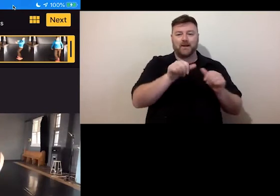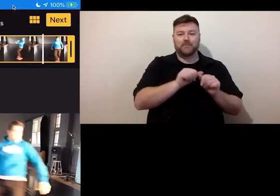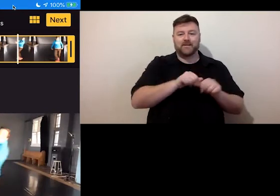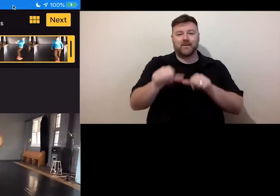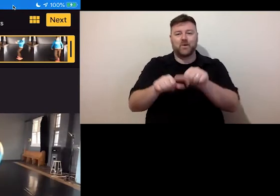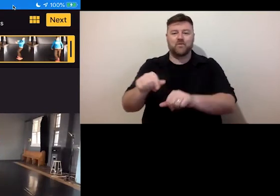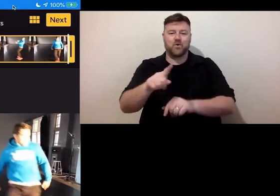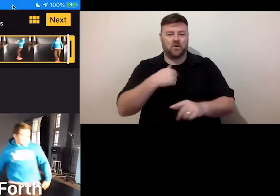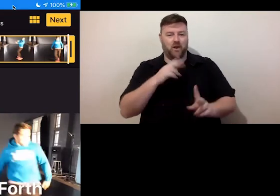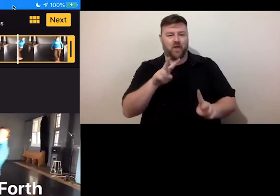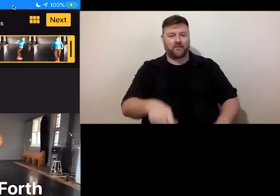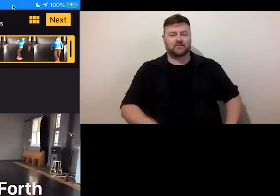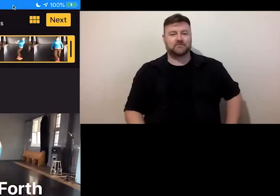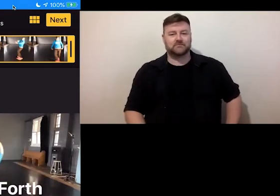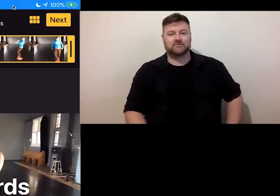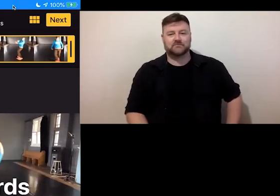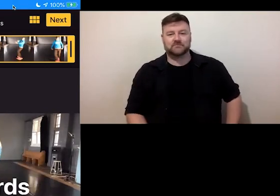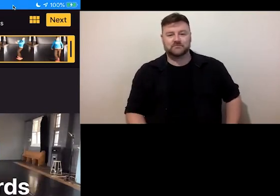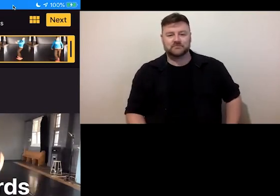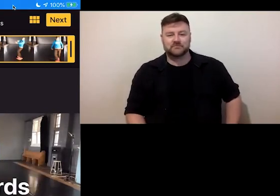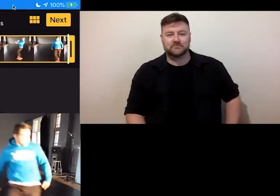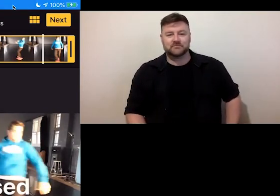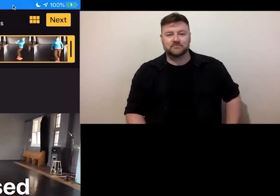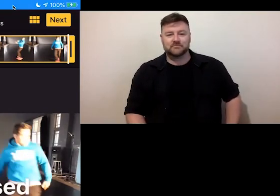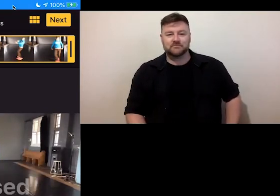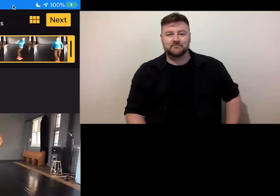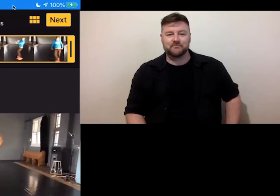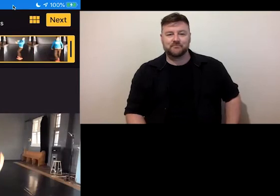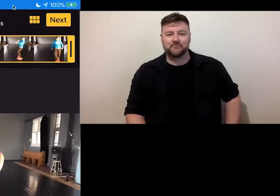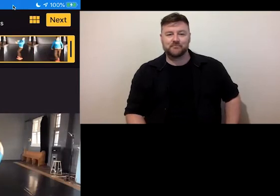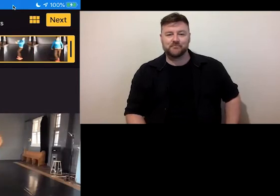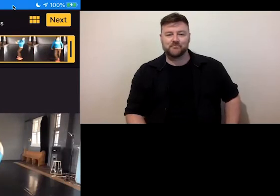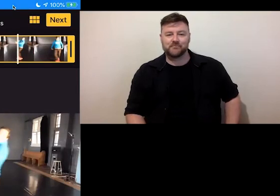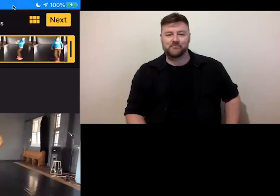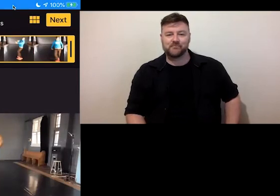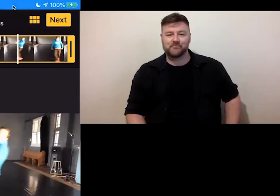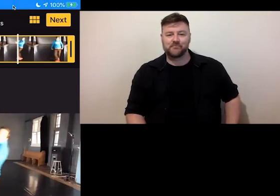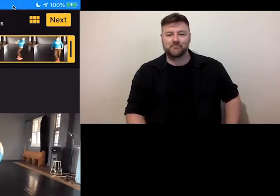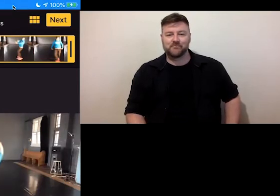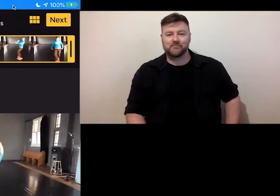Then this rhythm... I would still run it